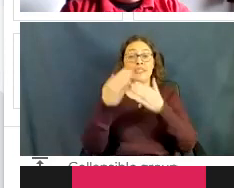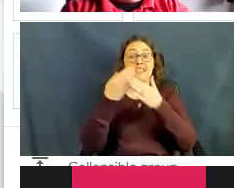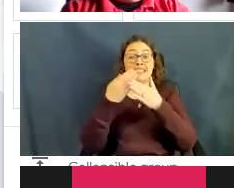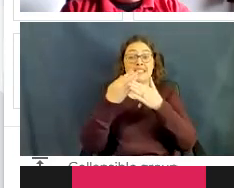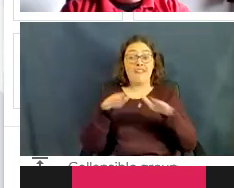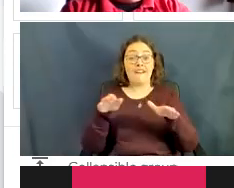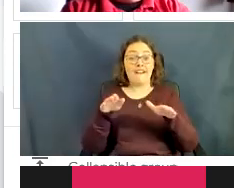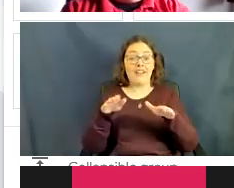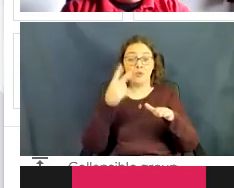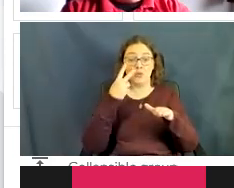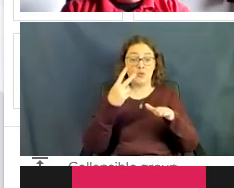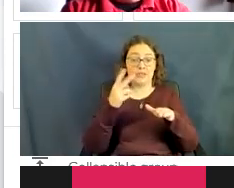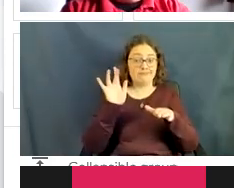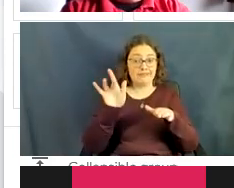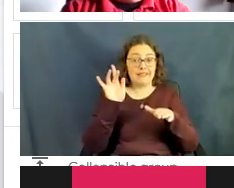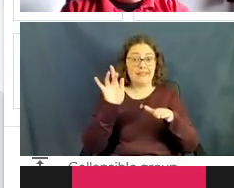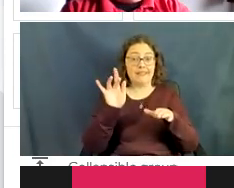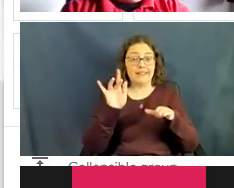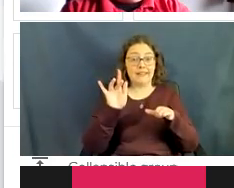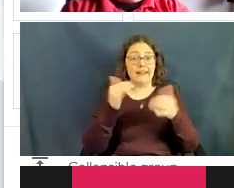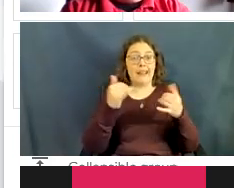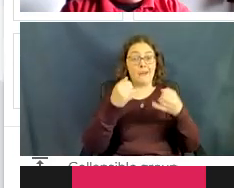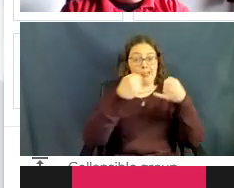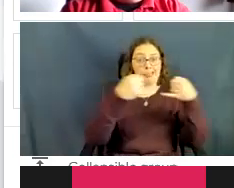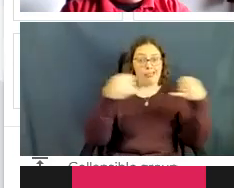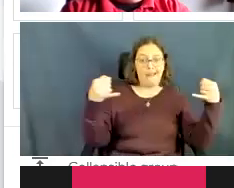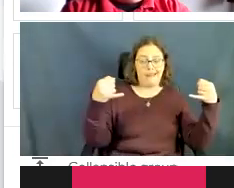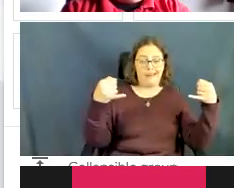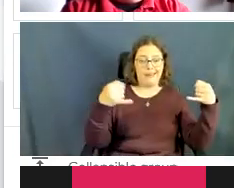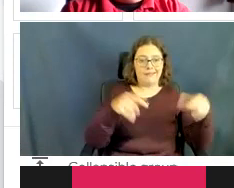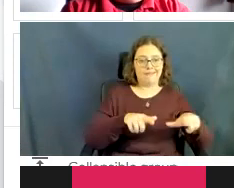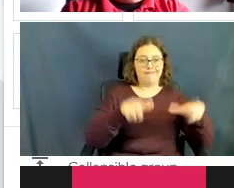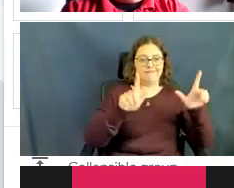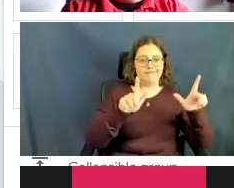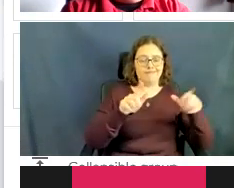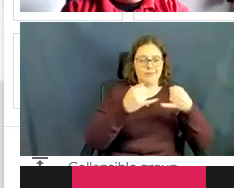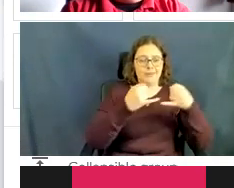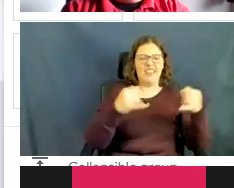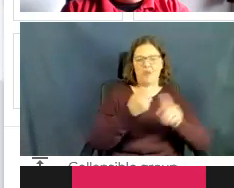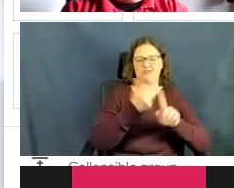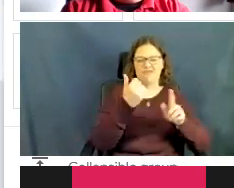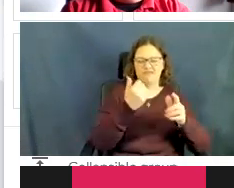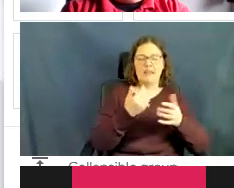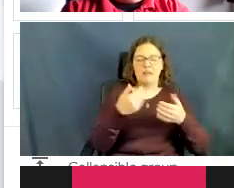to work on only theirs and not present all of their information on the template for the state. Exciting news to share, the little white house you see at the bottom,